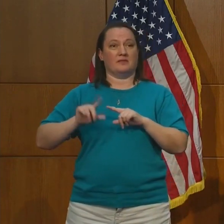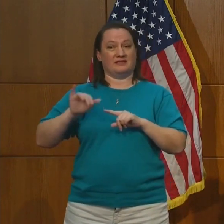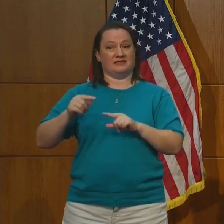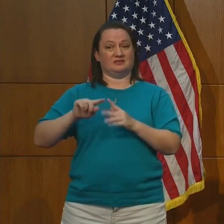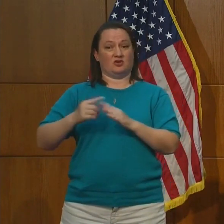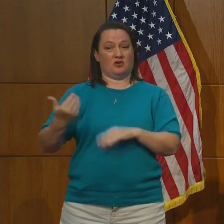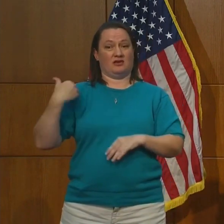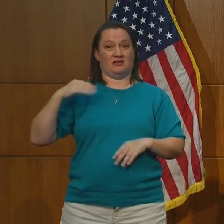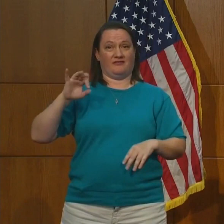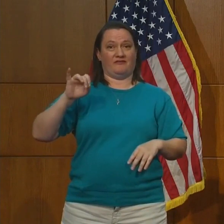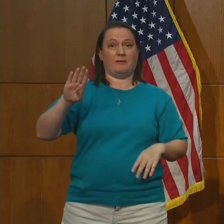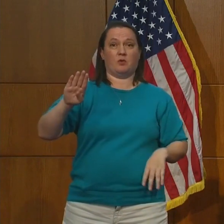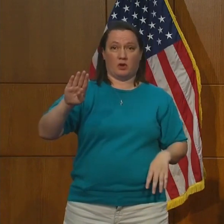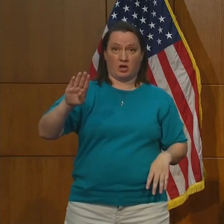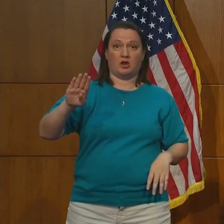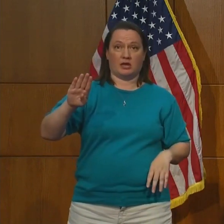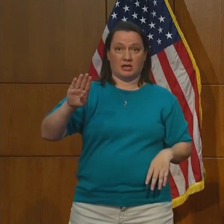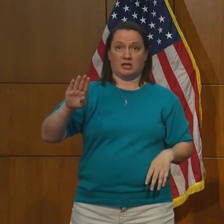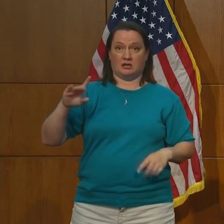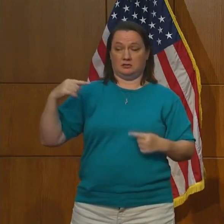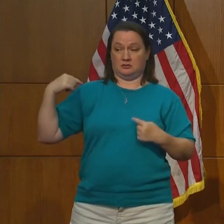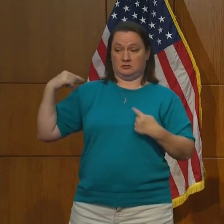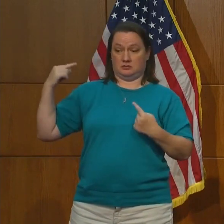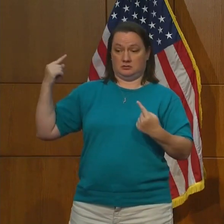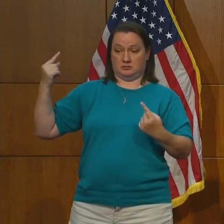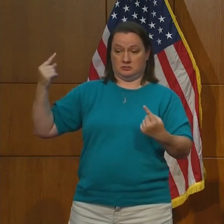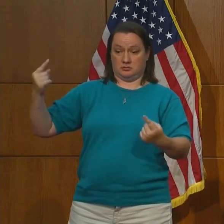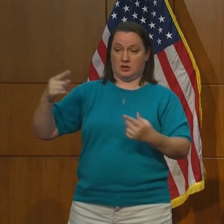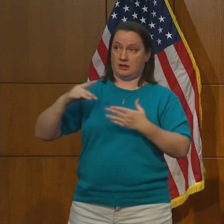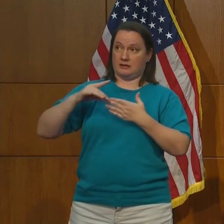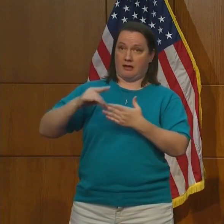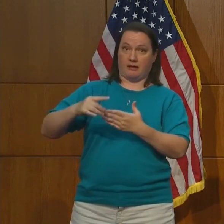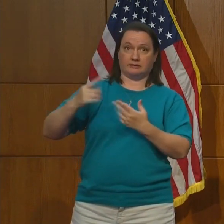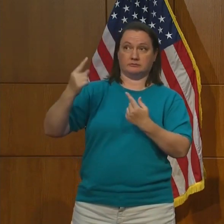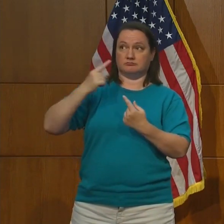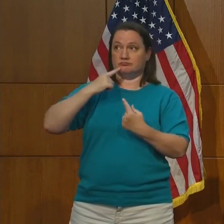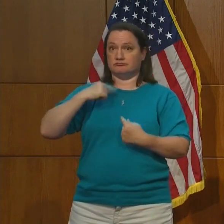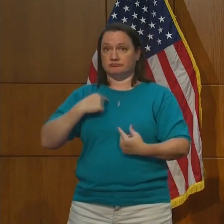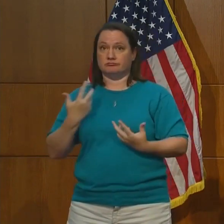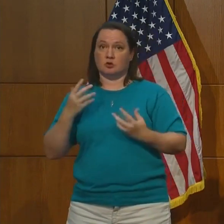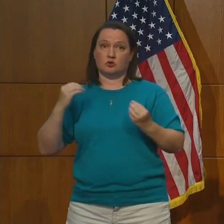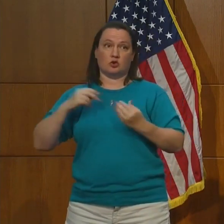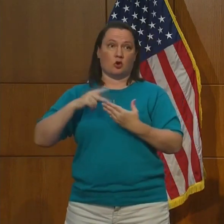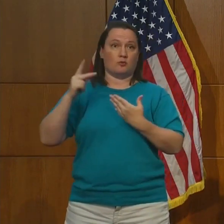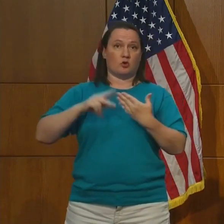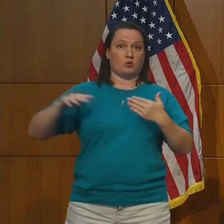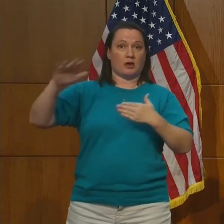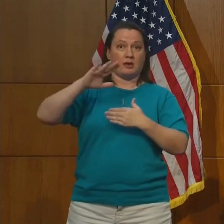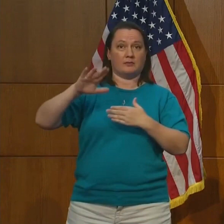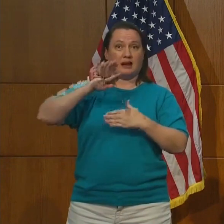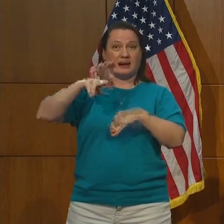WAIT SEVEN AND- FOR RESULTS AND AGAIN. I'M NOT GONNA. ONE YEARS AGO BUT I THIS STARTED BACK IN